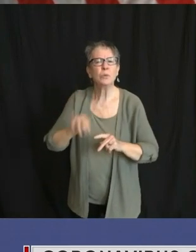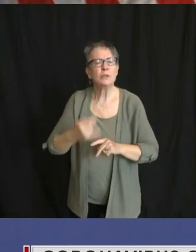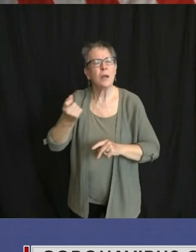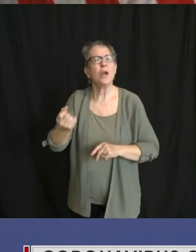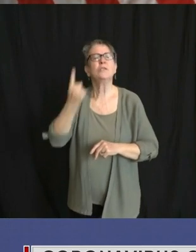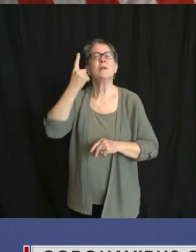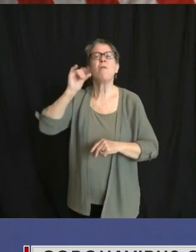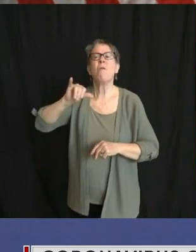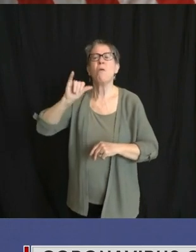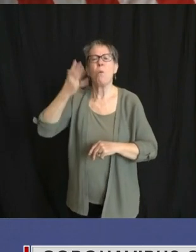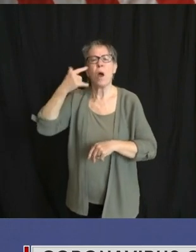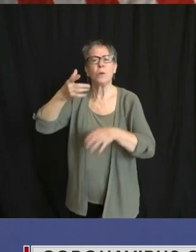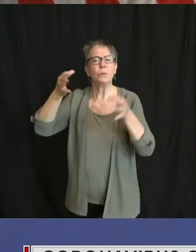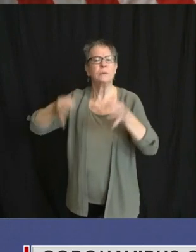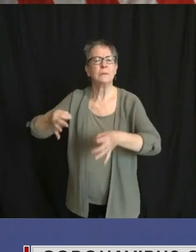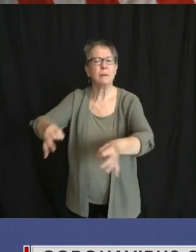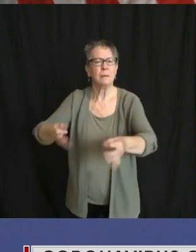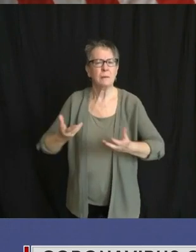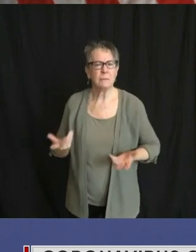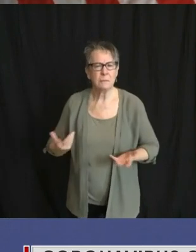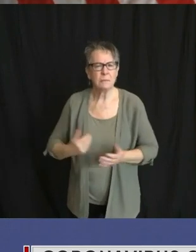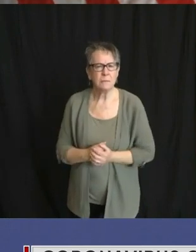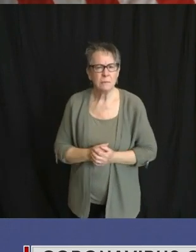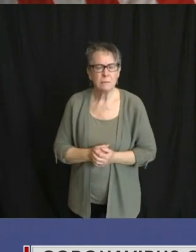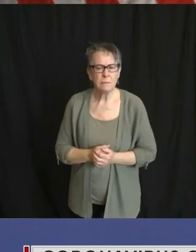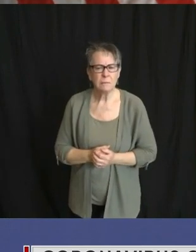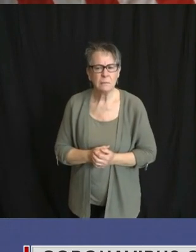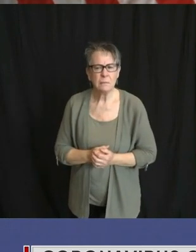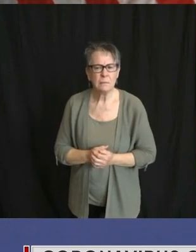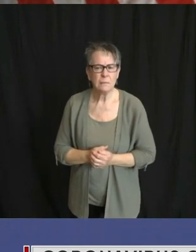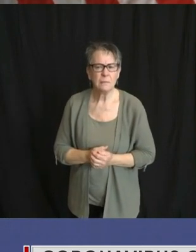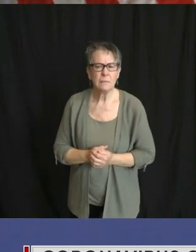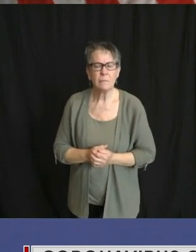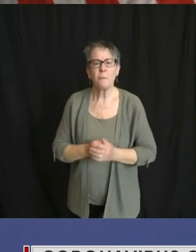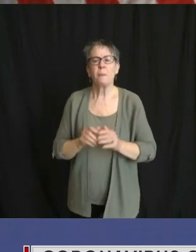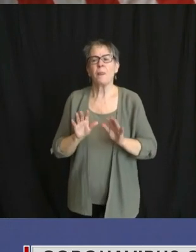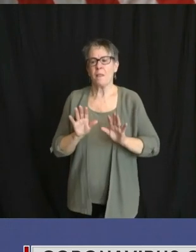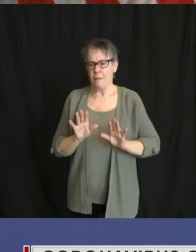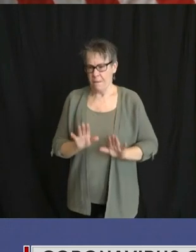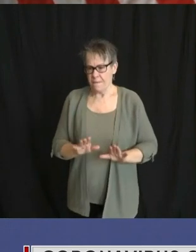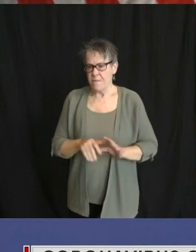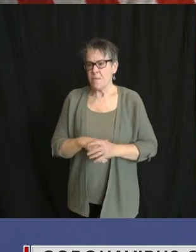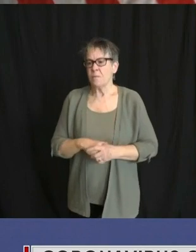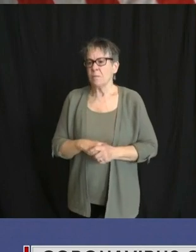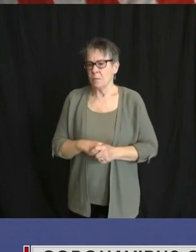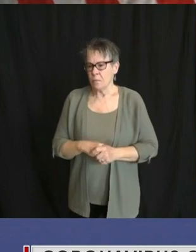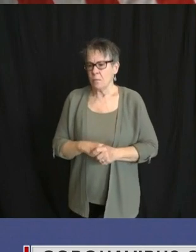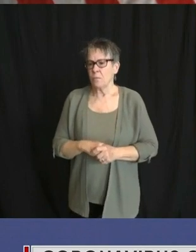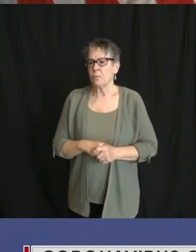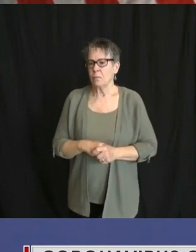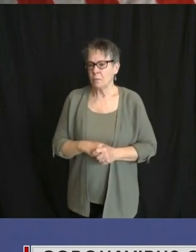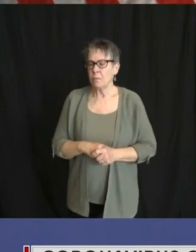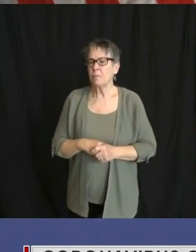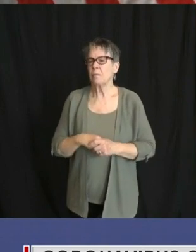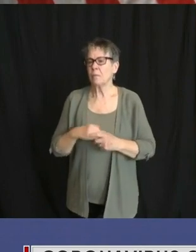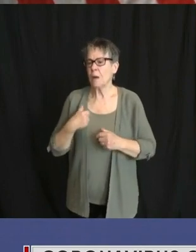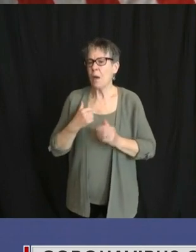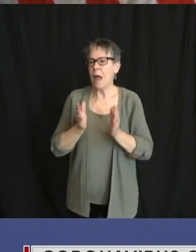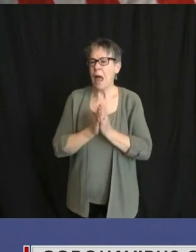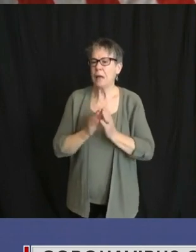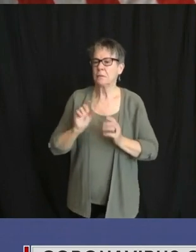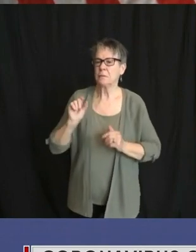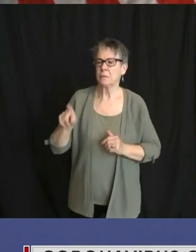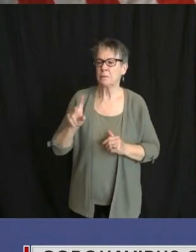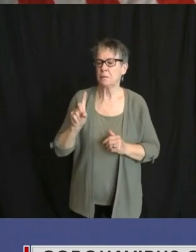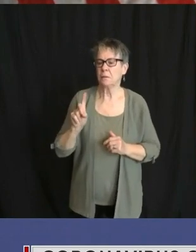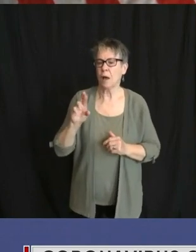THANK YOU FOR BOTH OF THOSE